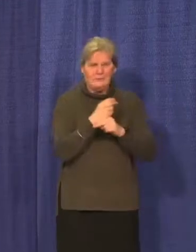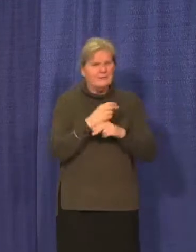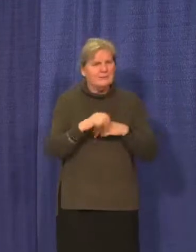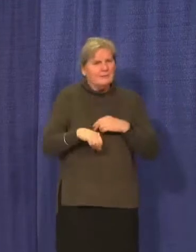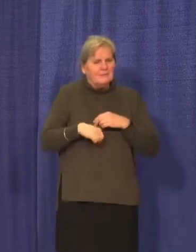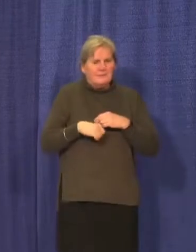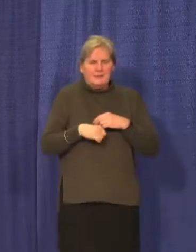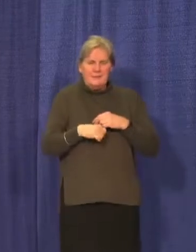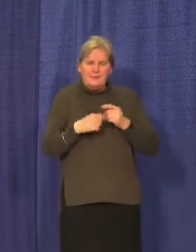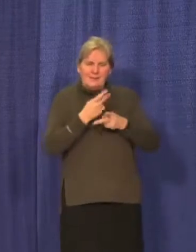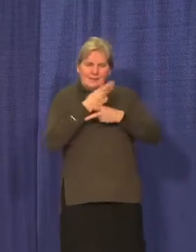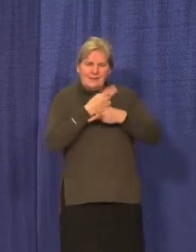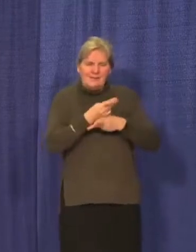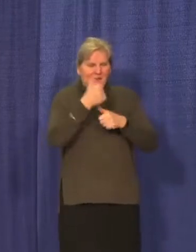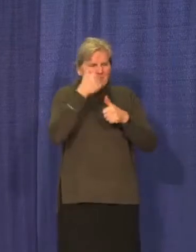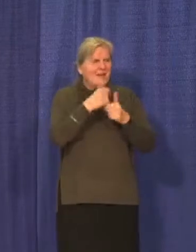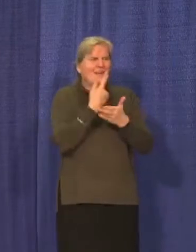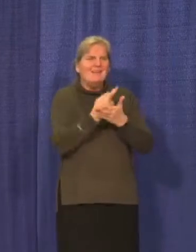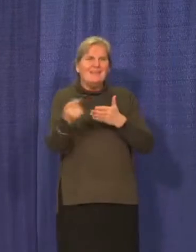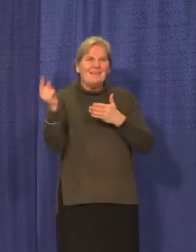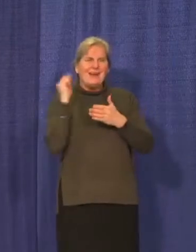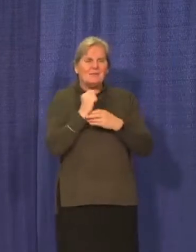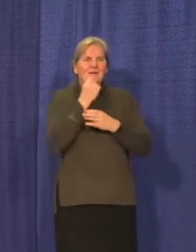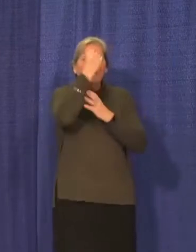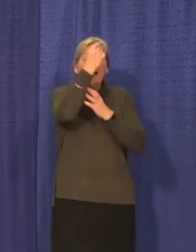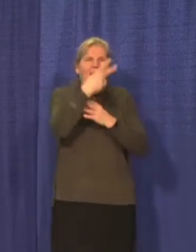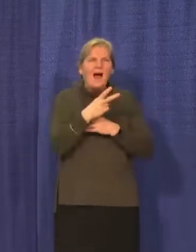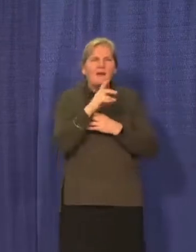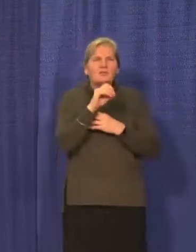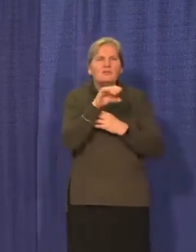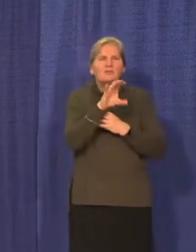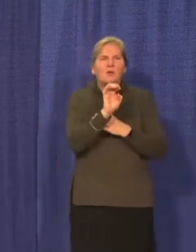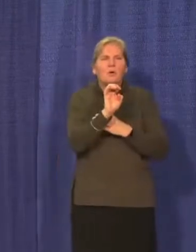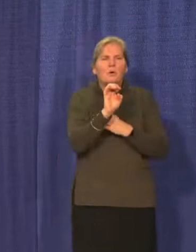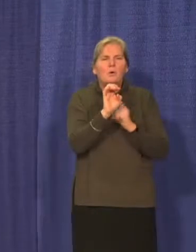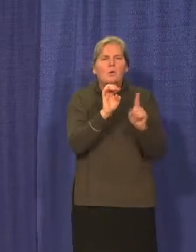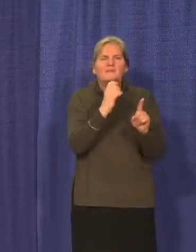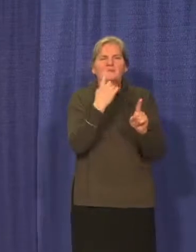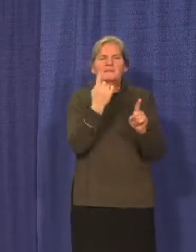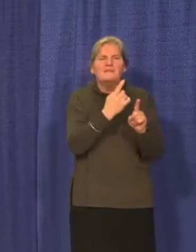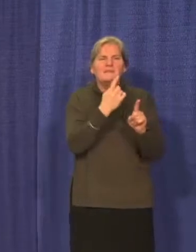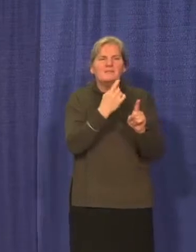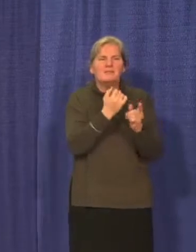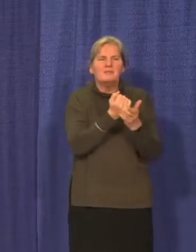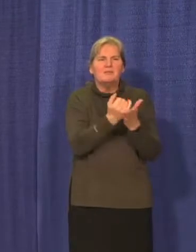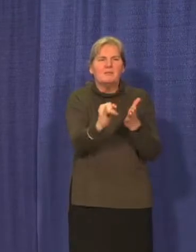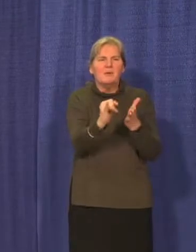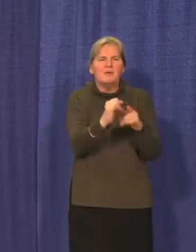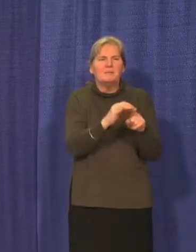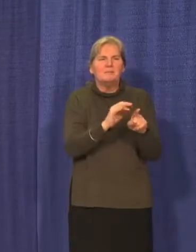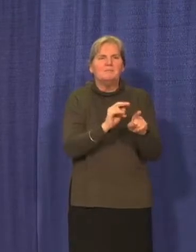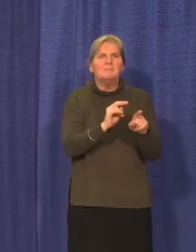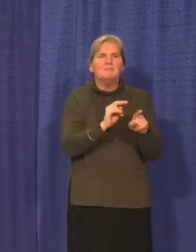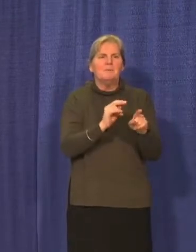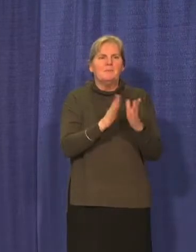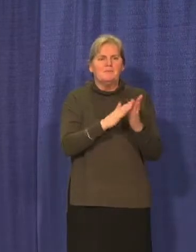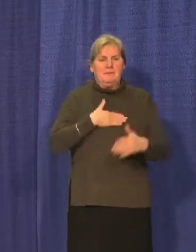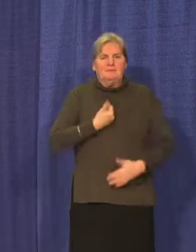They take a lot of pride, the conversation we had last week where half of a dose was ruined.